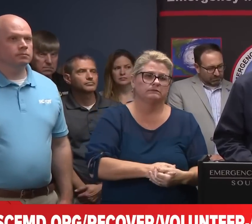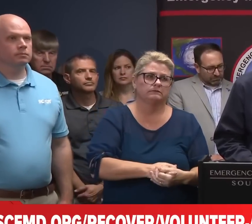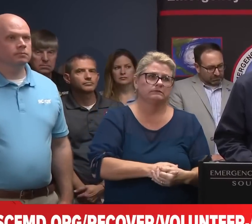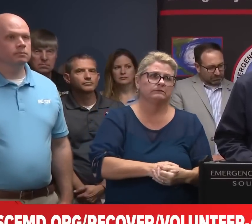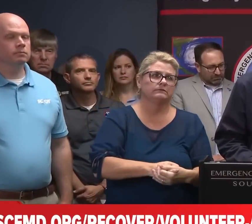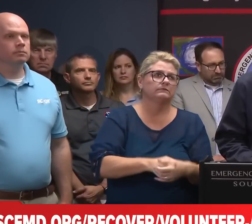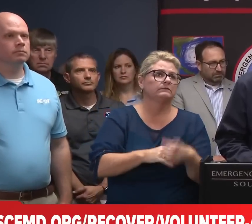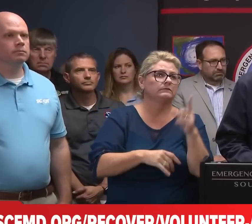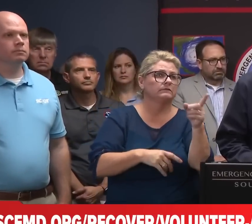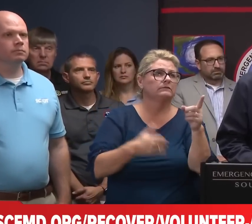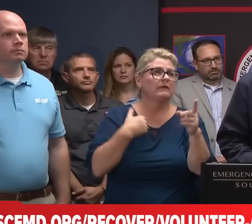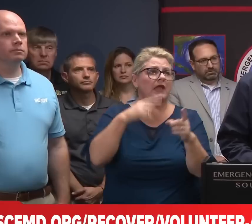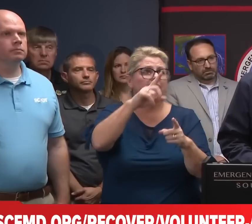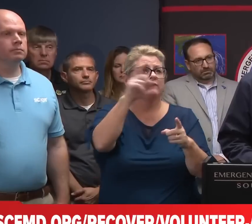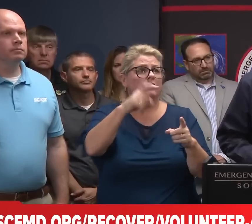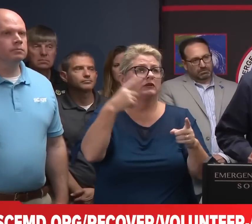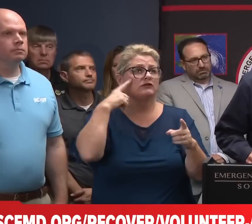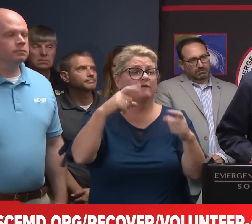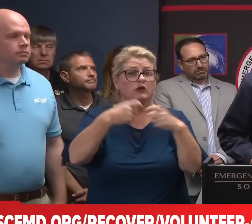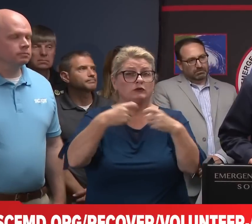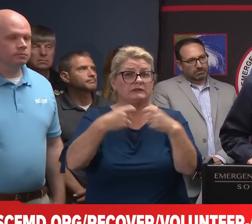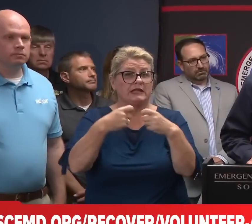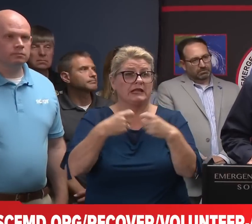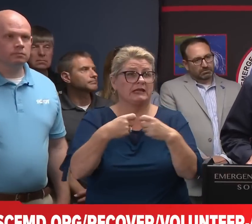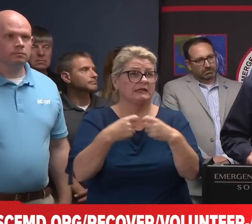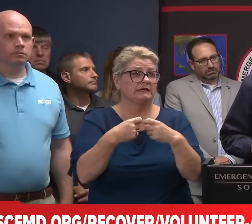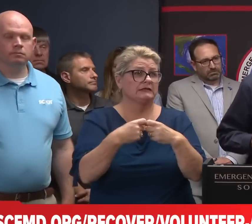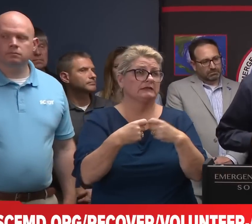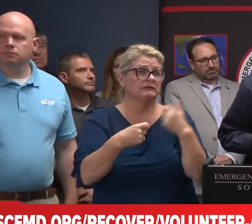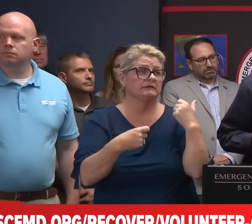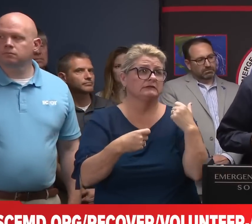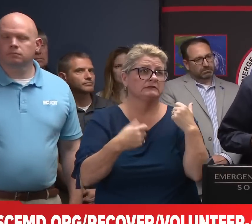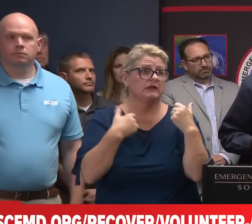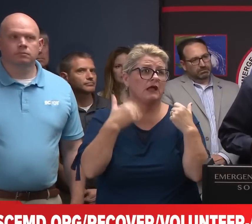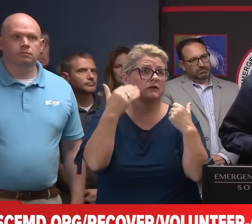Um I actually have a question for the utilities. Um I know that you've done a lot of